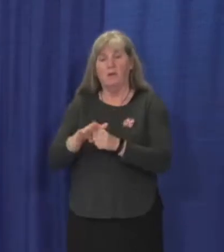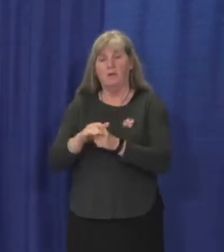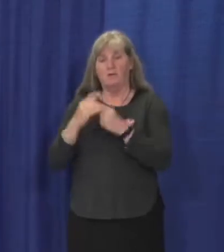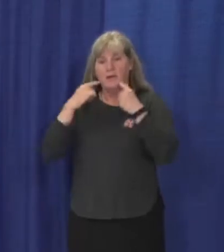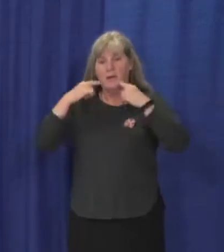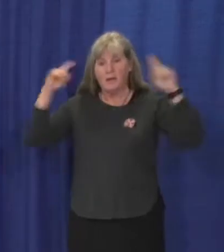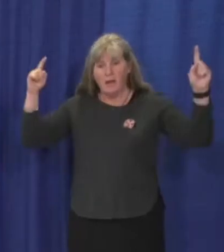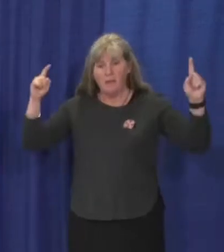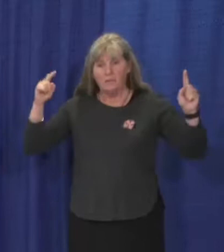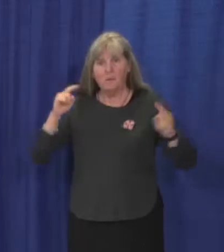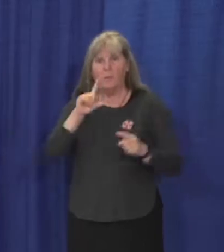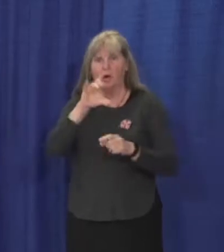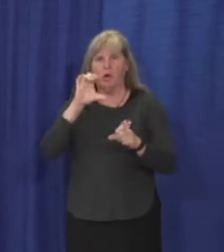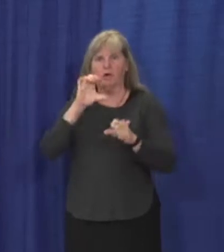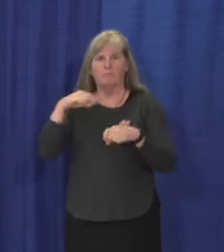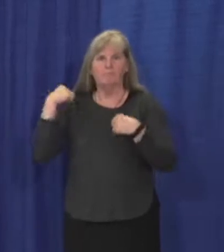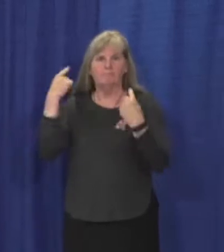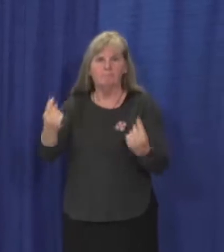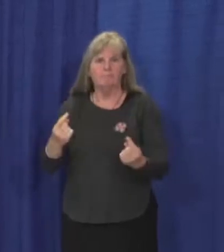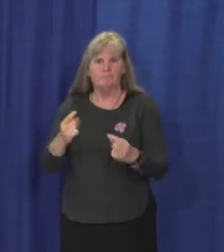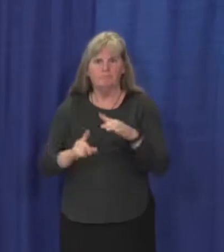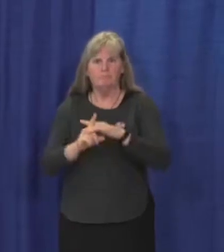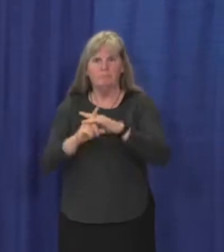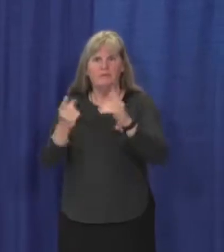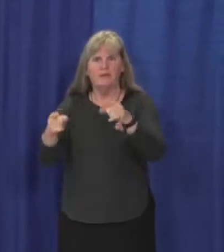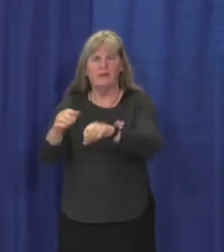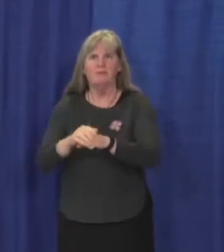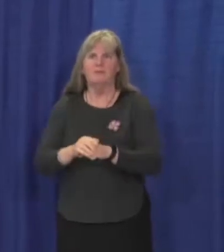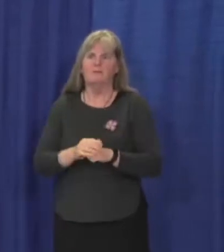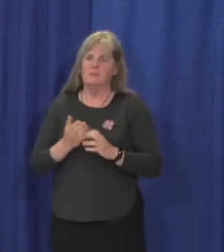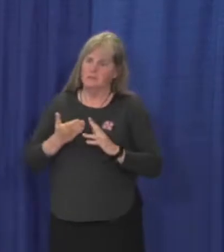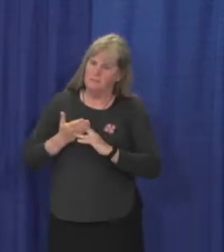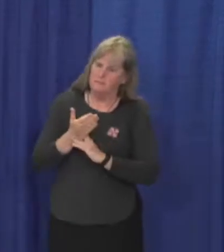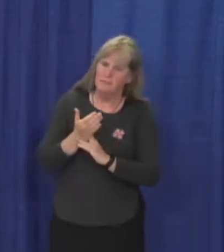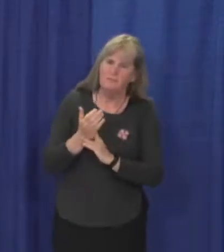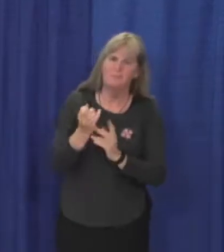COVID-19 update and as we passed this milestone our journey